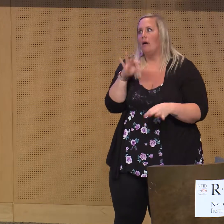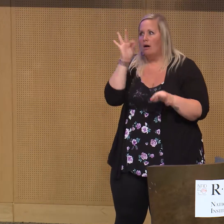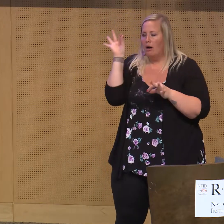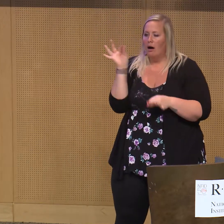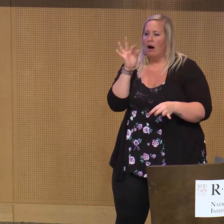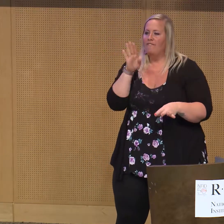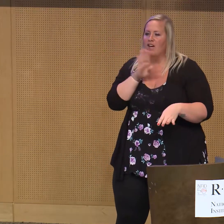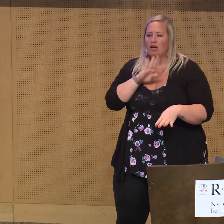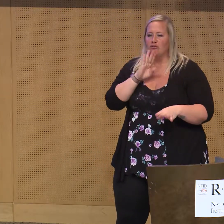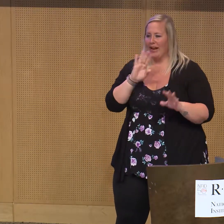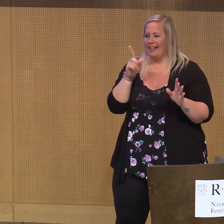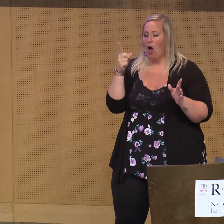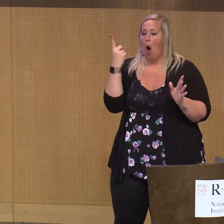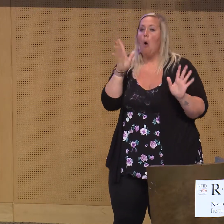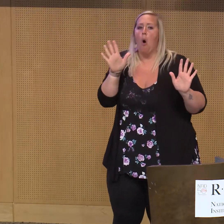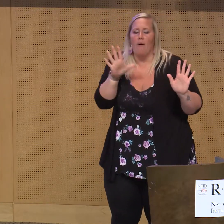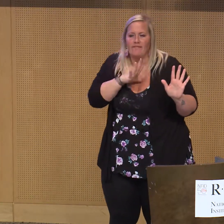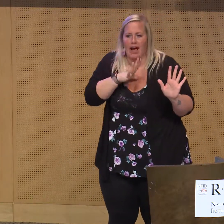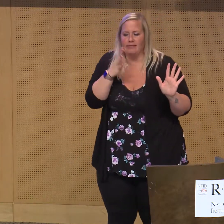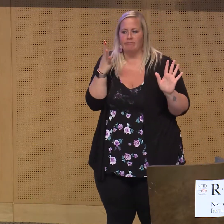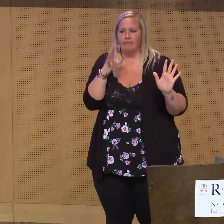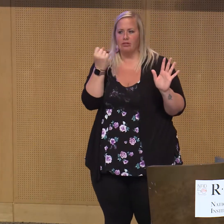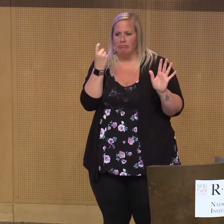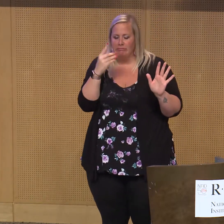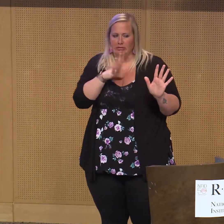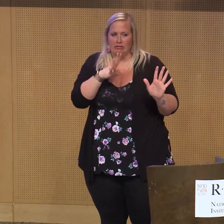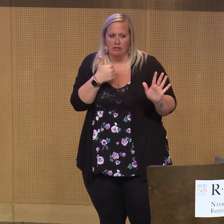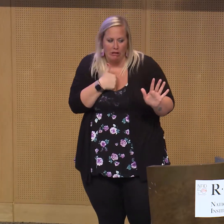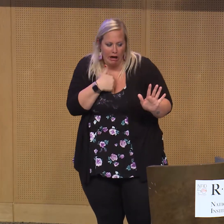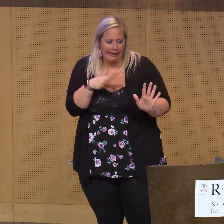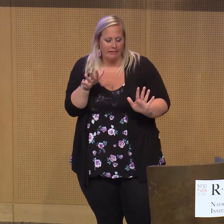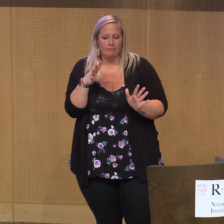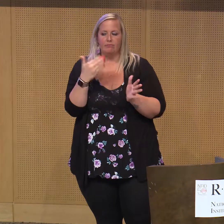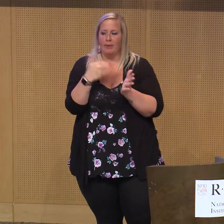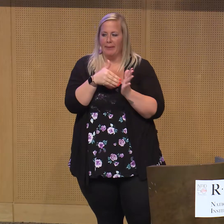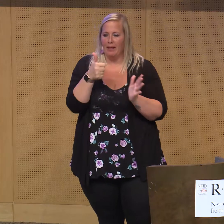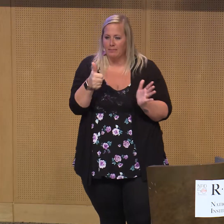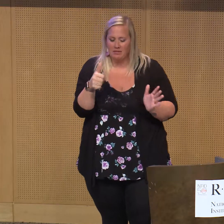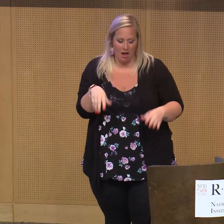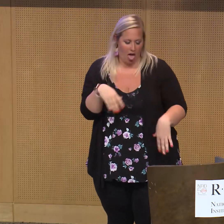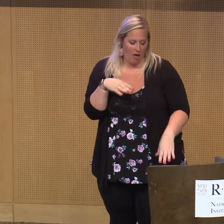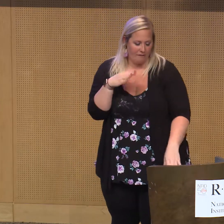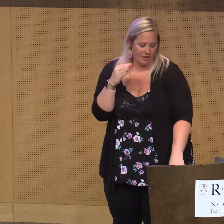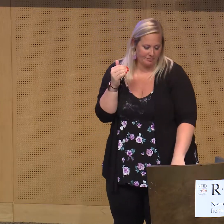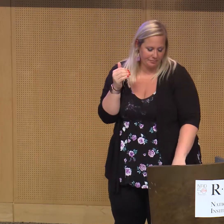to repeat themselves, and my co-workers are never frustrated. I never see eye-rolls or frustration.